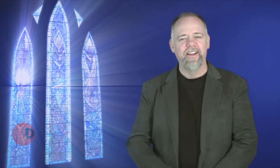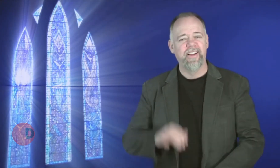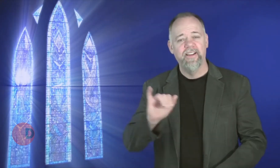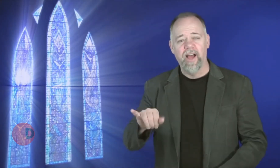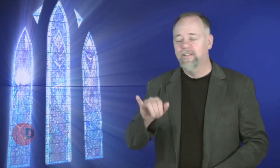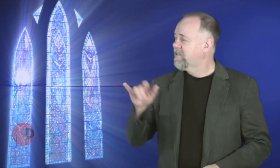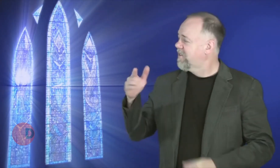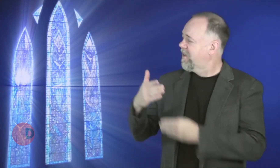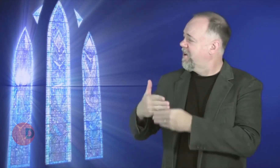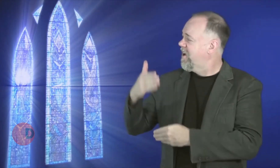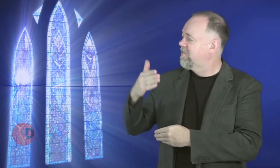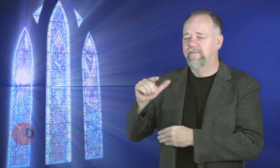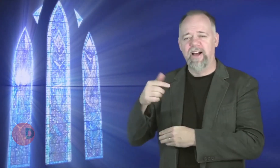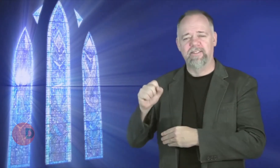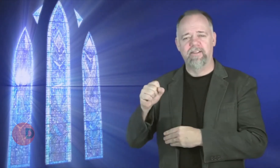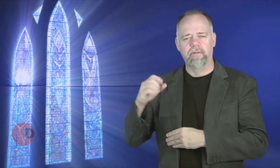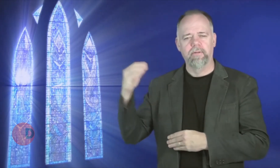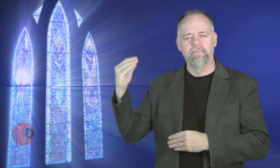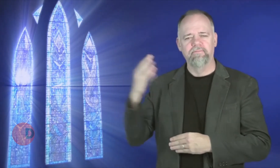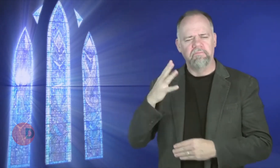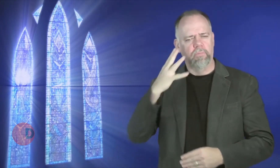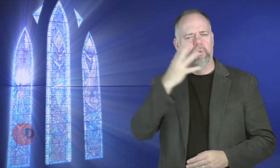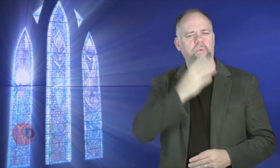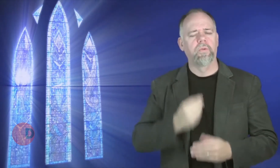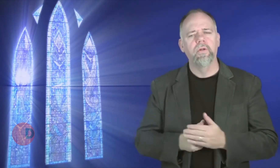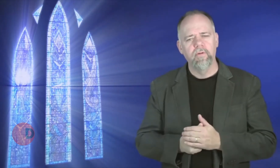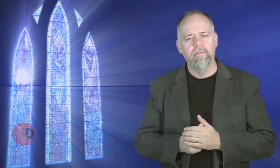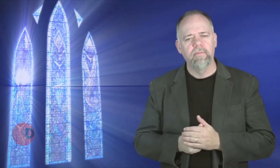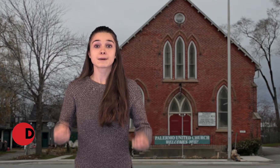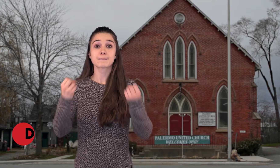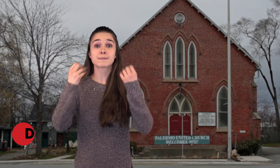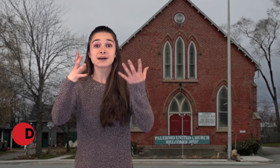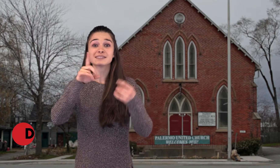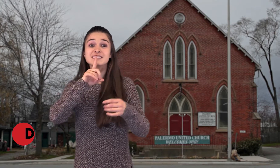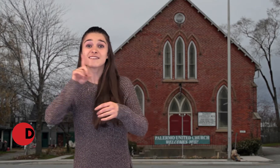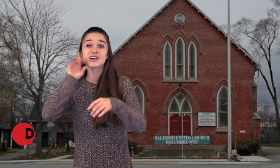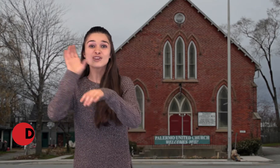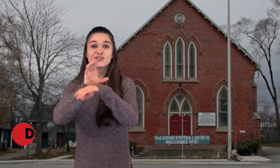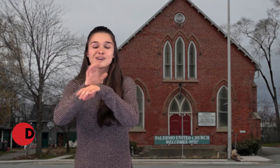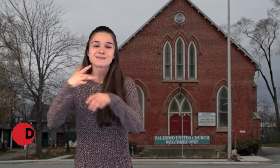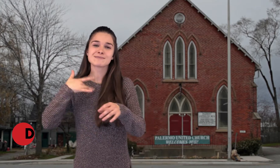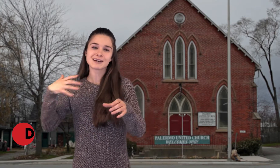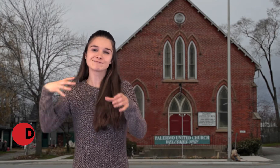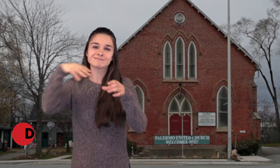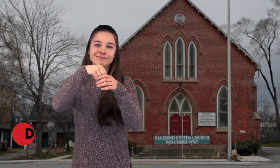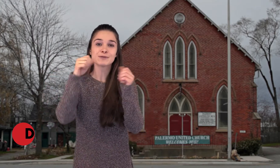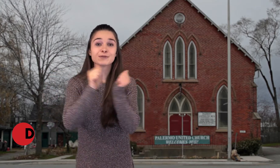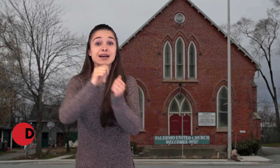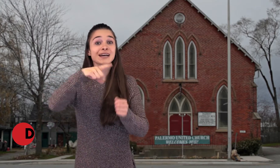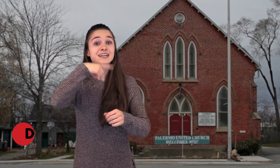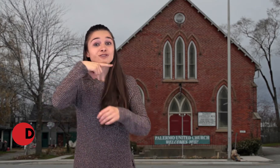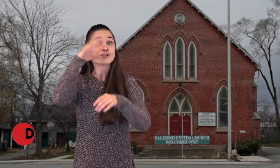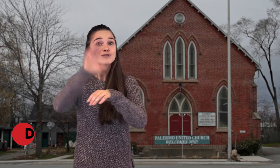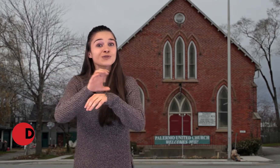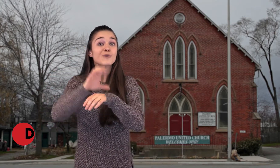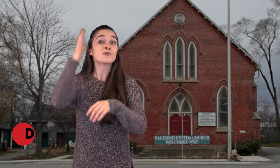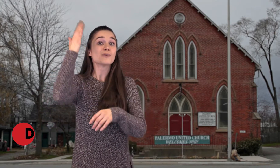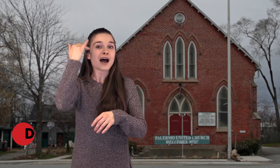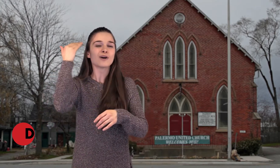The glass shines beauty. Most Deaf churches are attached to a hearing church,